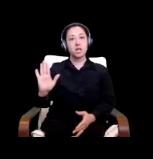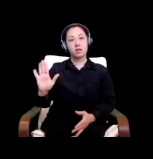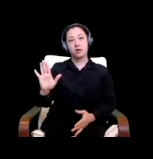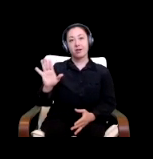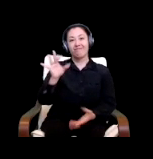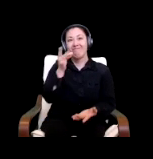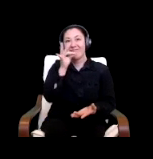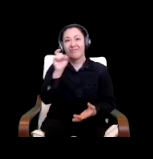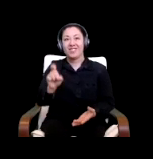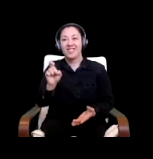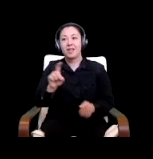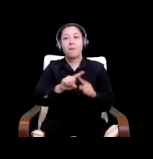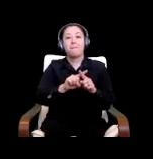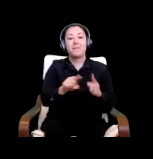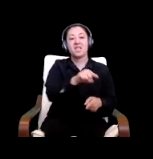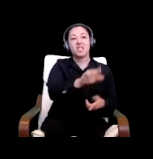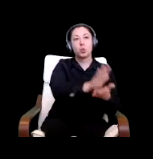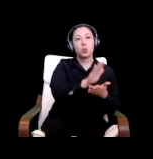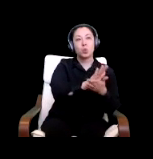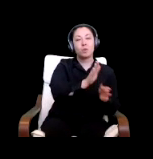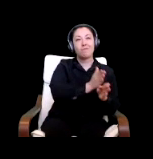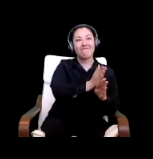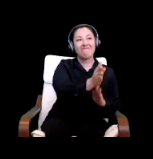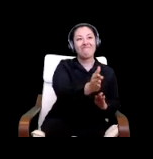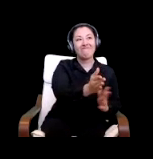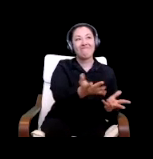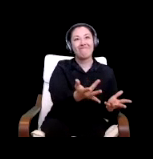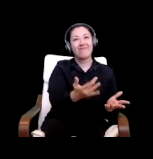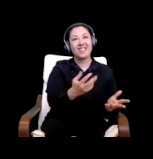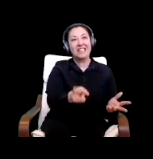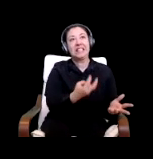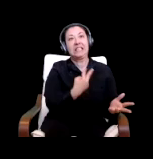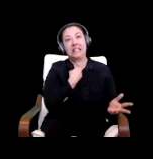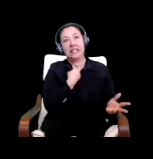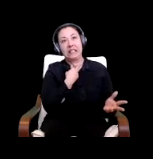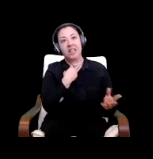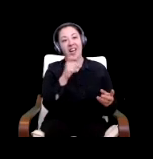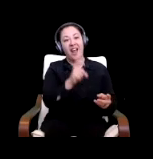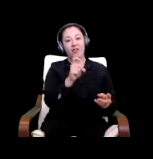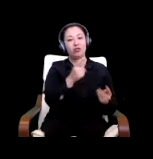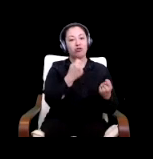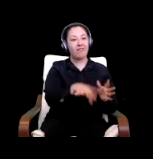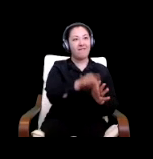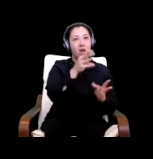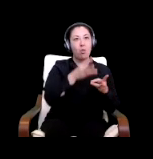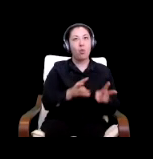a lot of constraints that they have to work around. So I acknowledge that. I also know